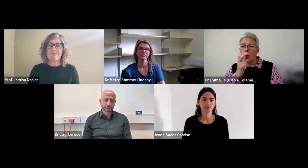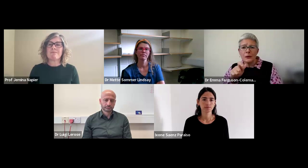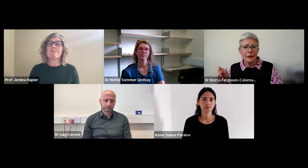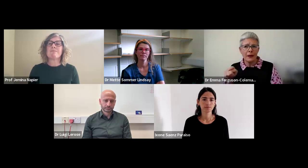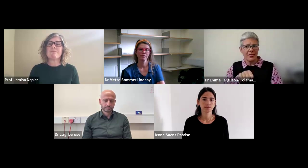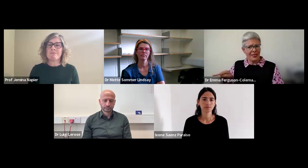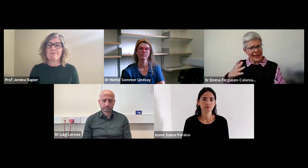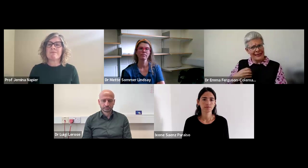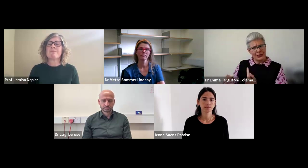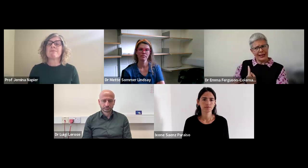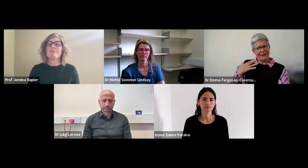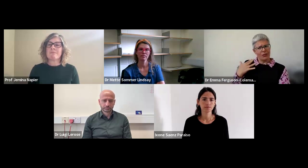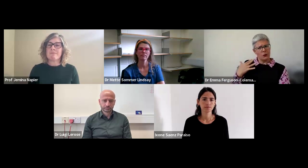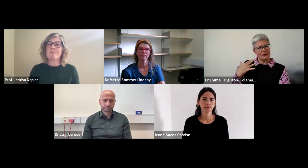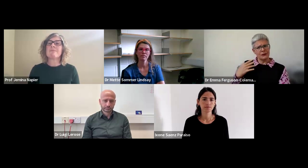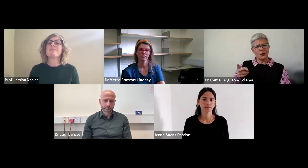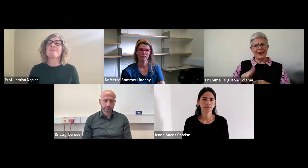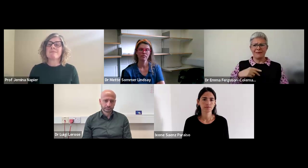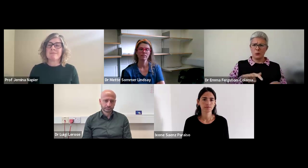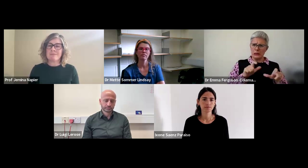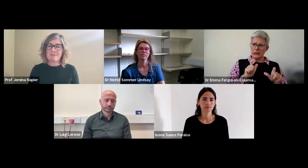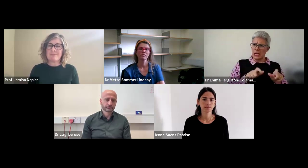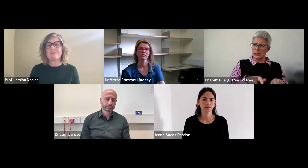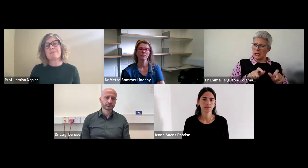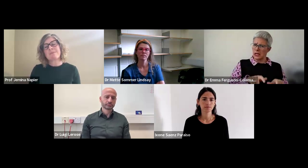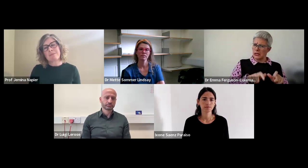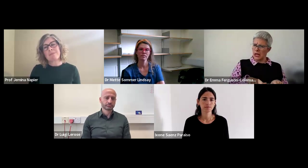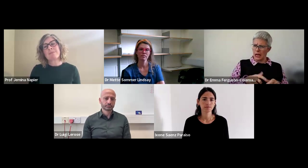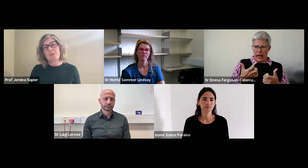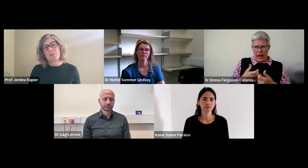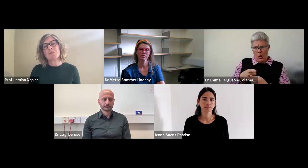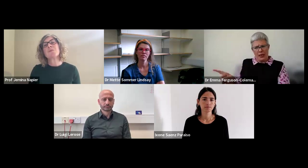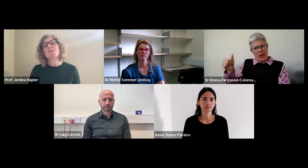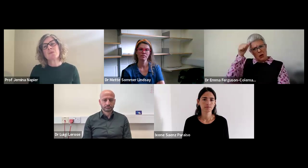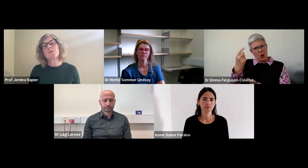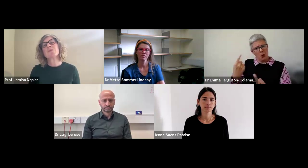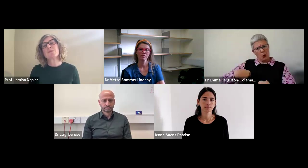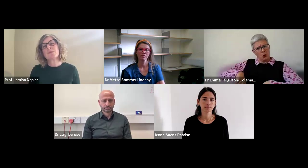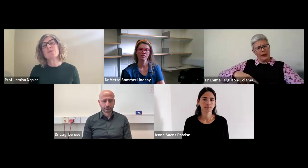should be looking out into the community, hearing deaf people, those with dementia... If we remain